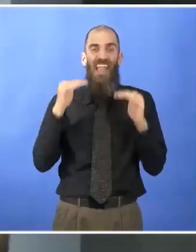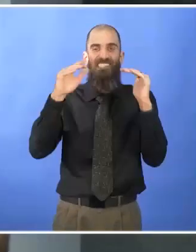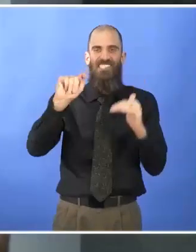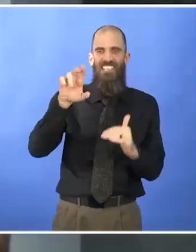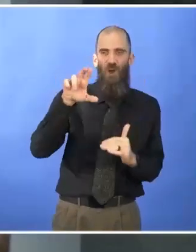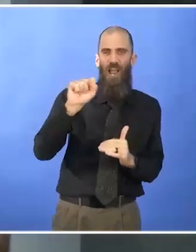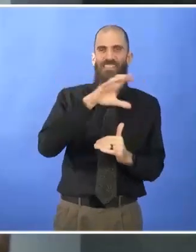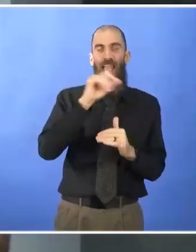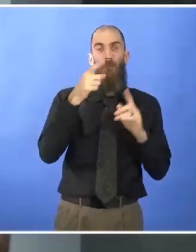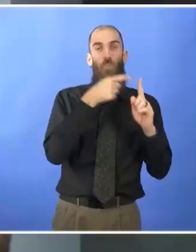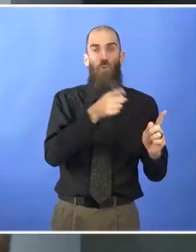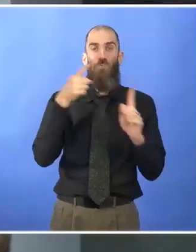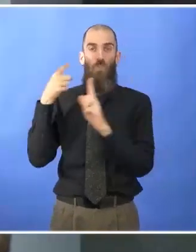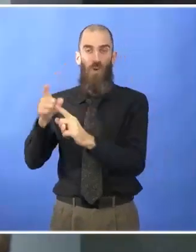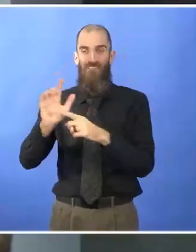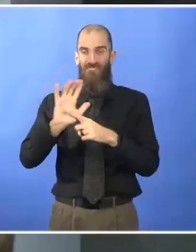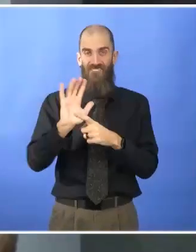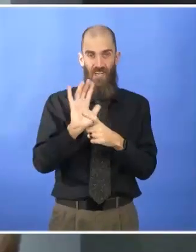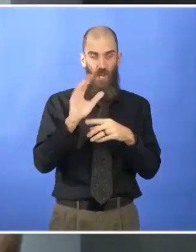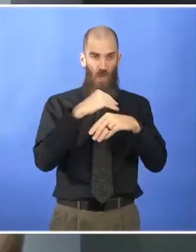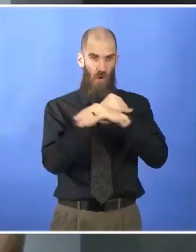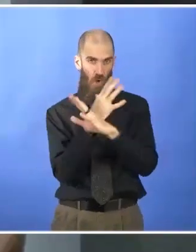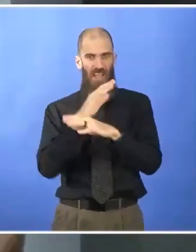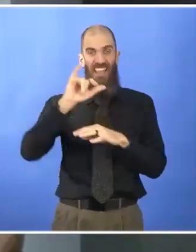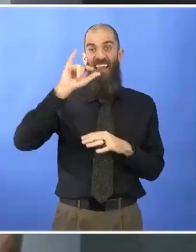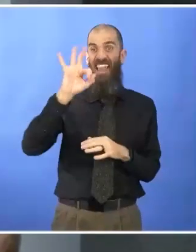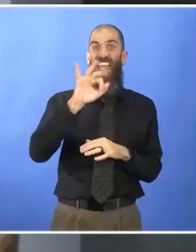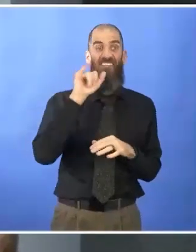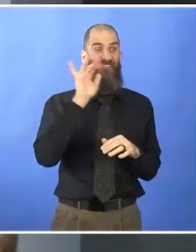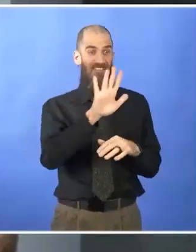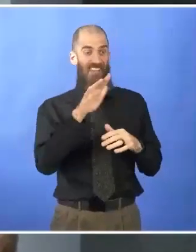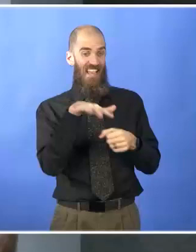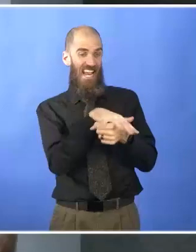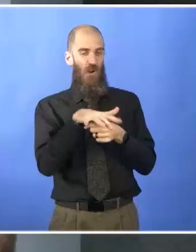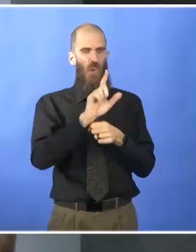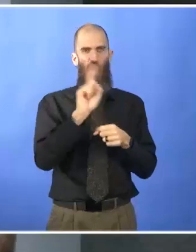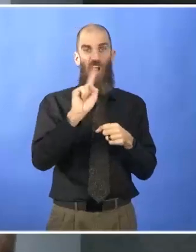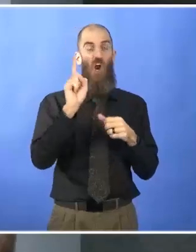CORRECTIONAL SYSTEM IS LESS THAN 50, AND PROPOSES THAT